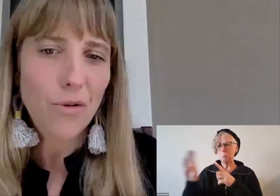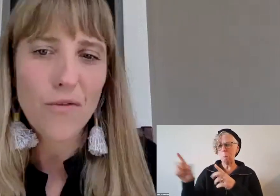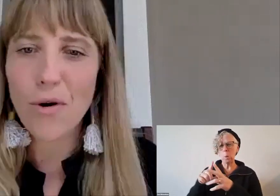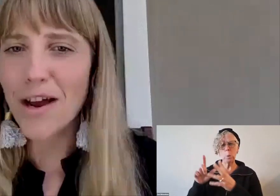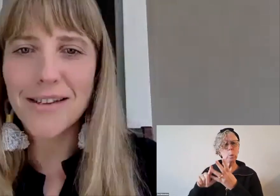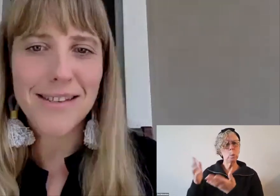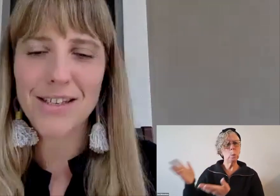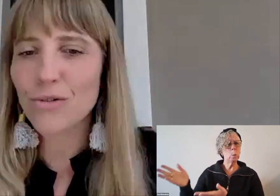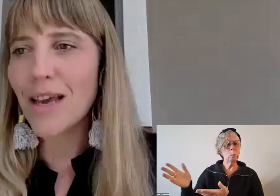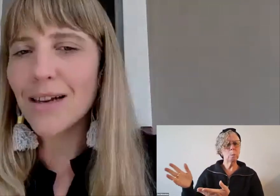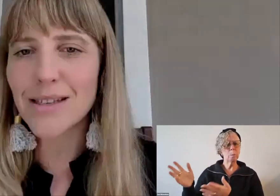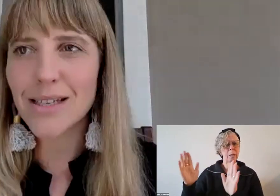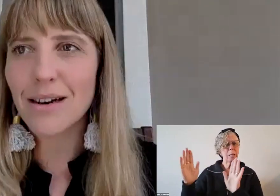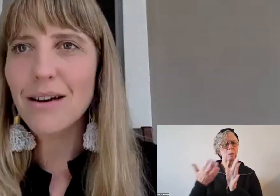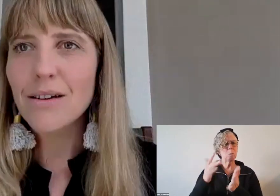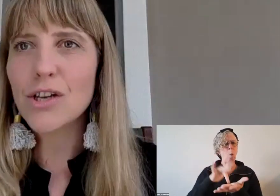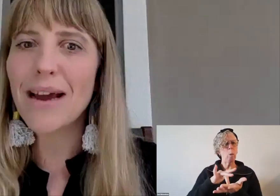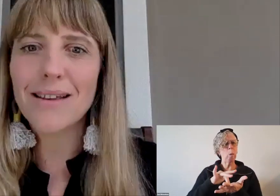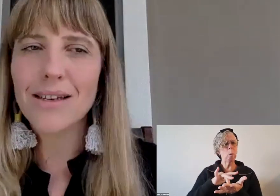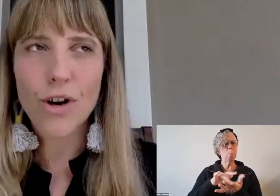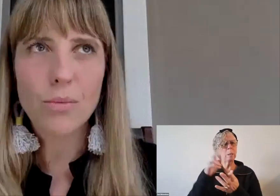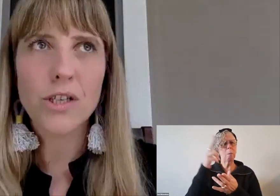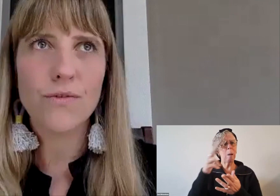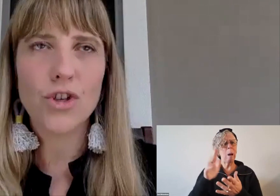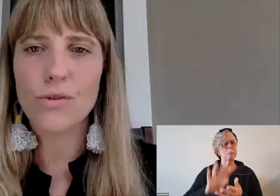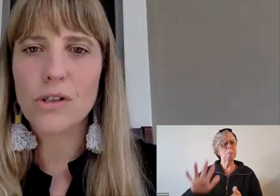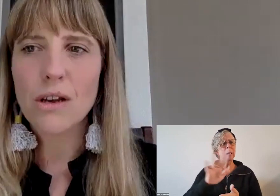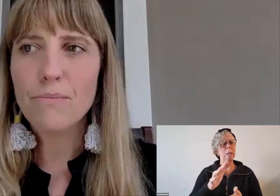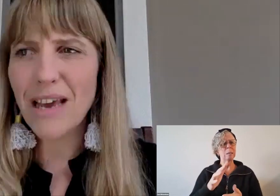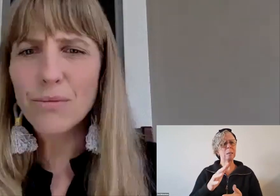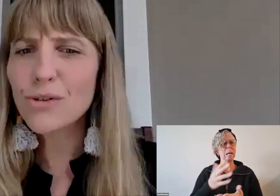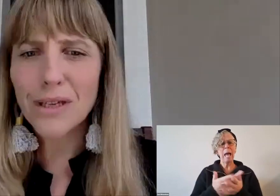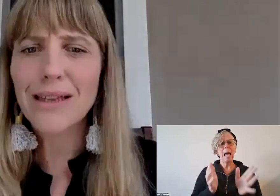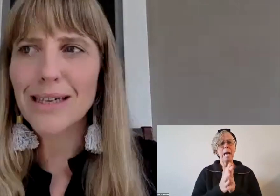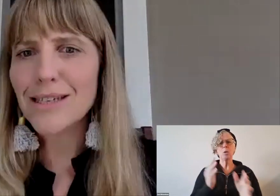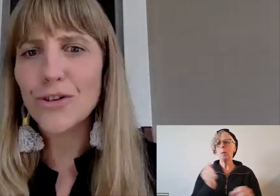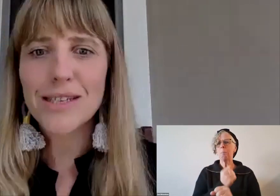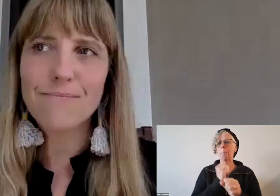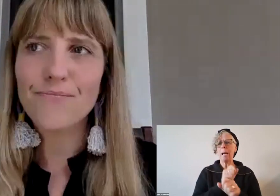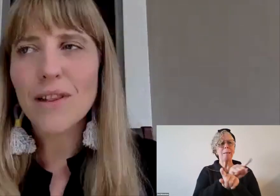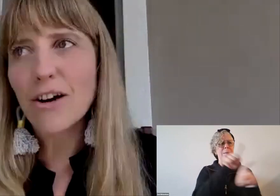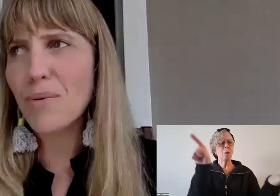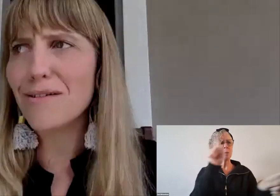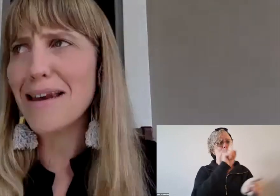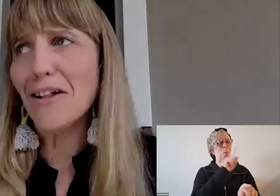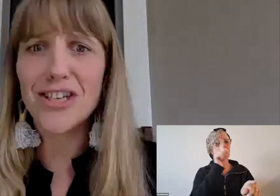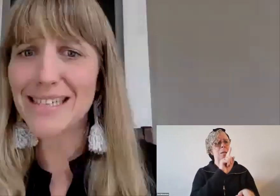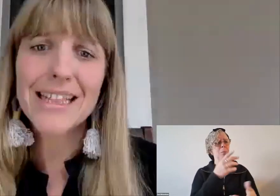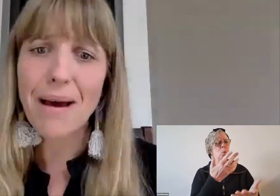to medium-profit art sector or in the arts sector to make these incredible individuals be able to really like, you know, for lack of a better analogy,